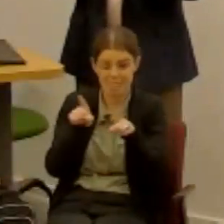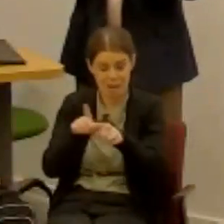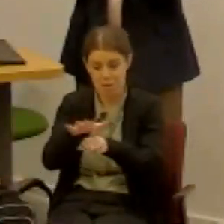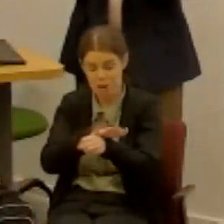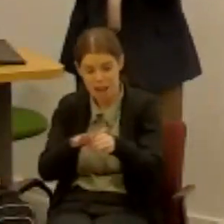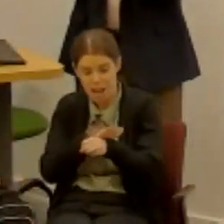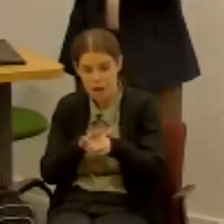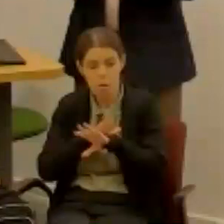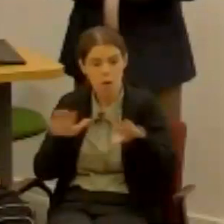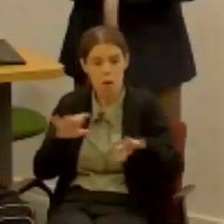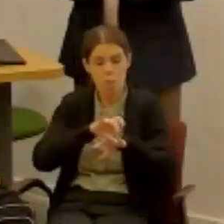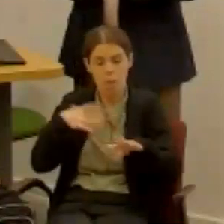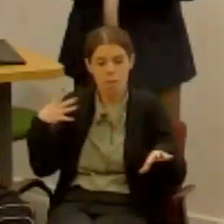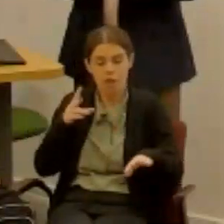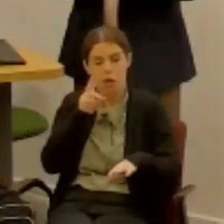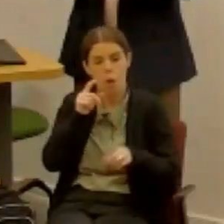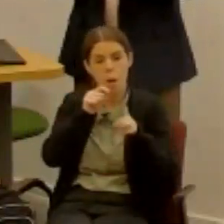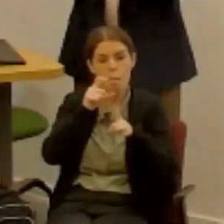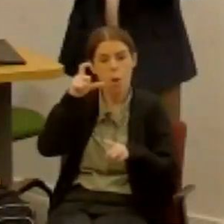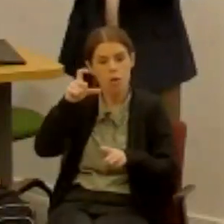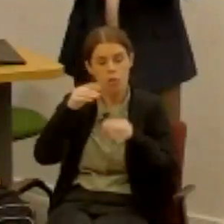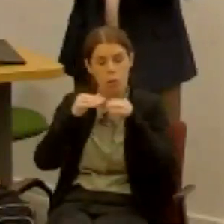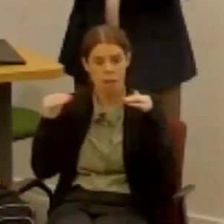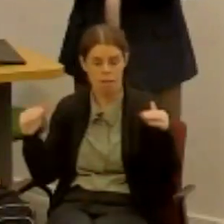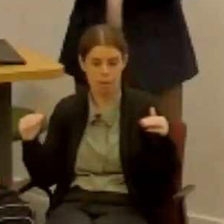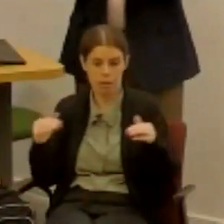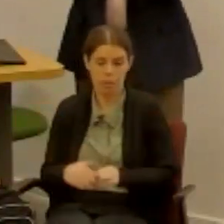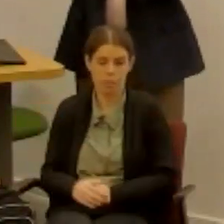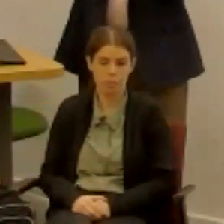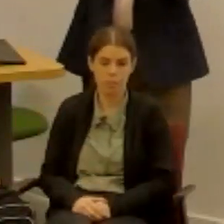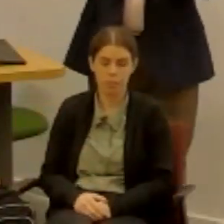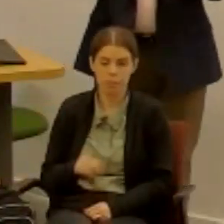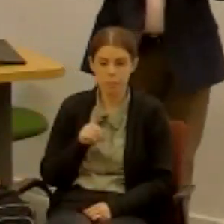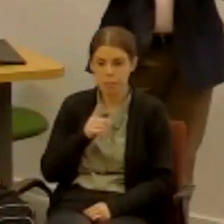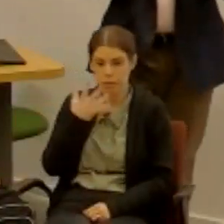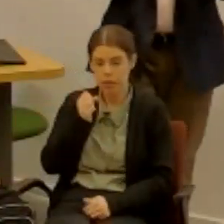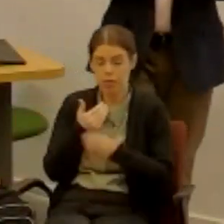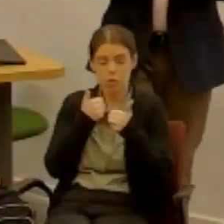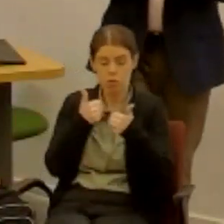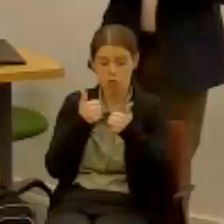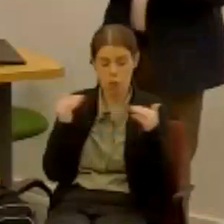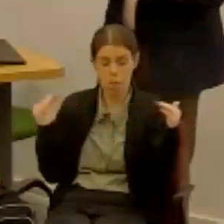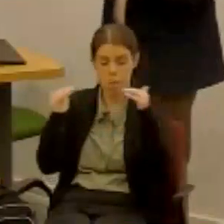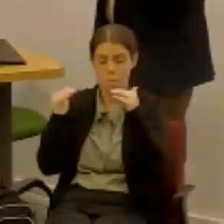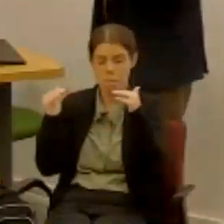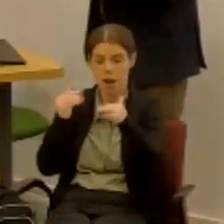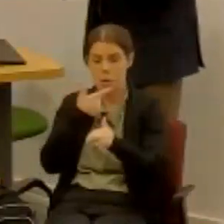So, we looked at postcode level and social deprivation. So, we're really quite a good matching population for every footballer.